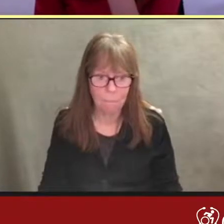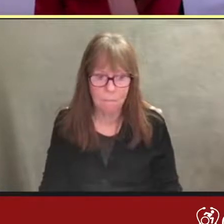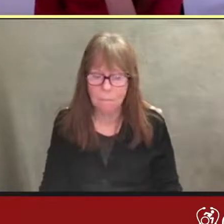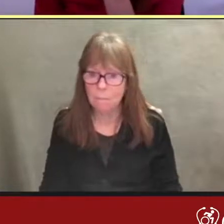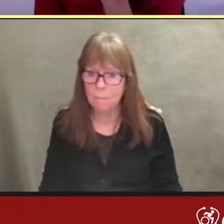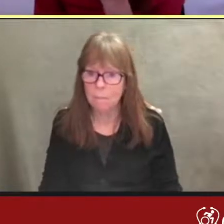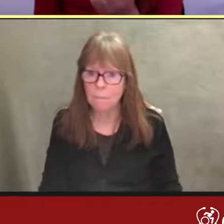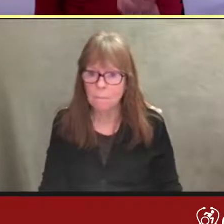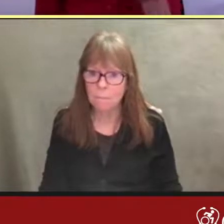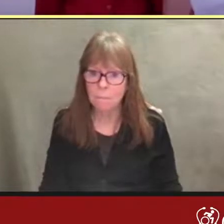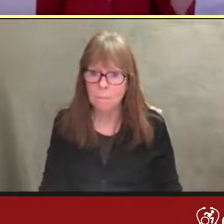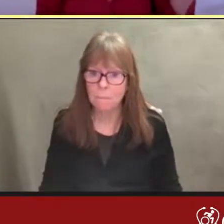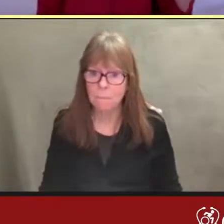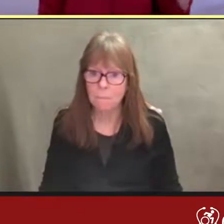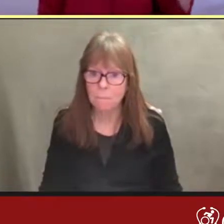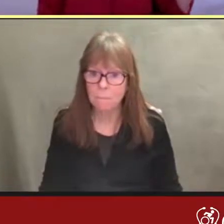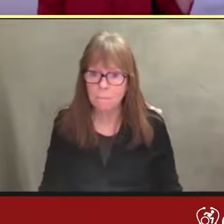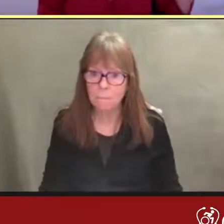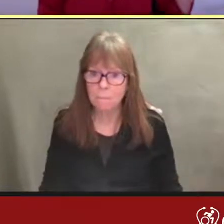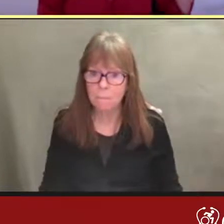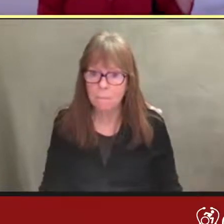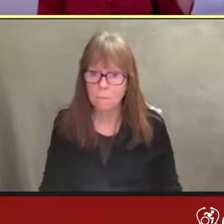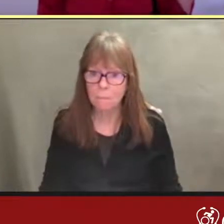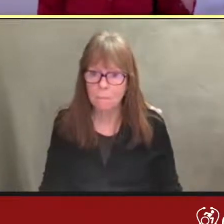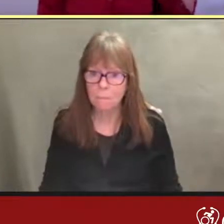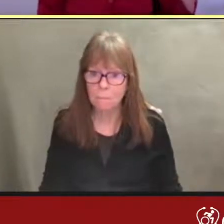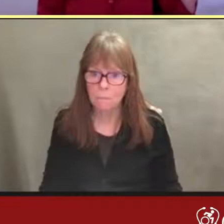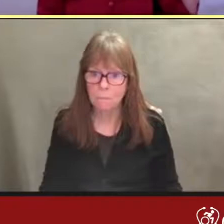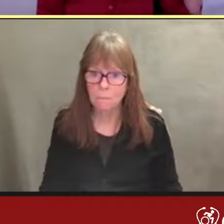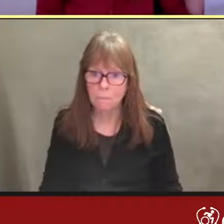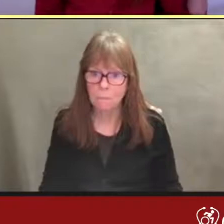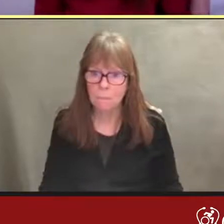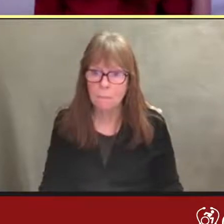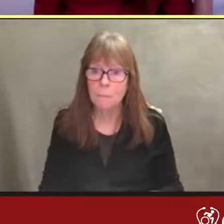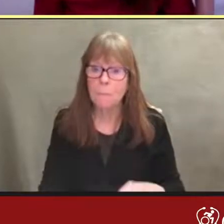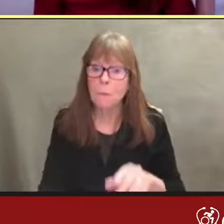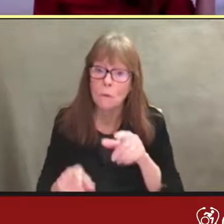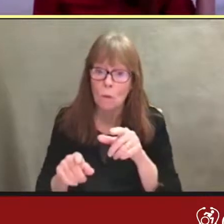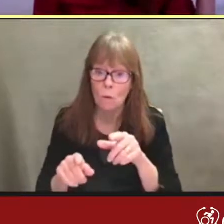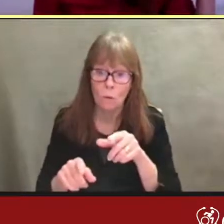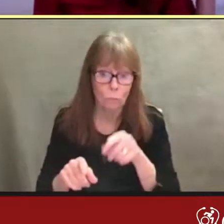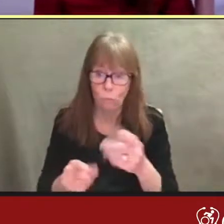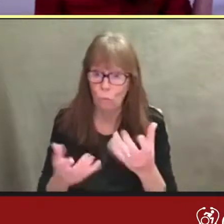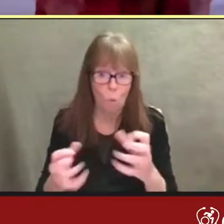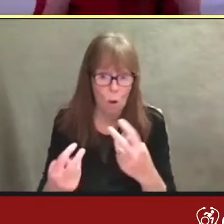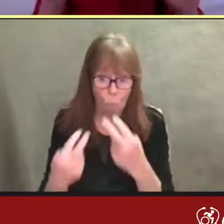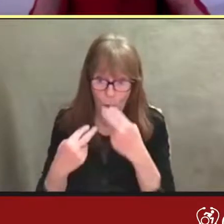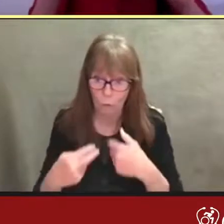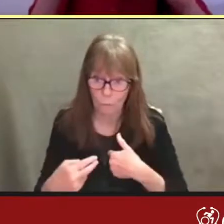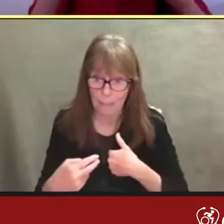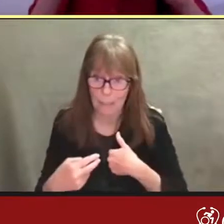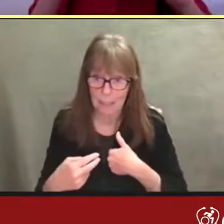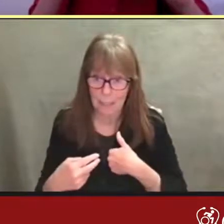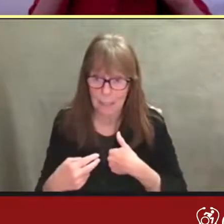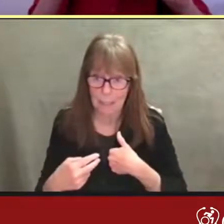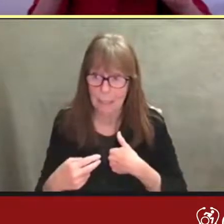should be the interpreter that presents in the audience. We’re back on track.